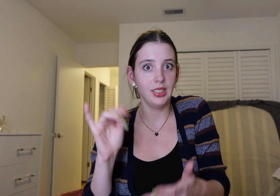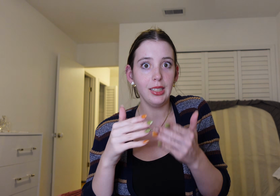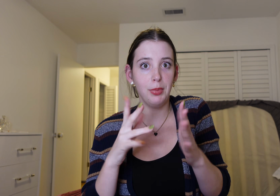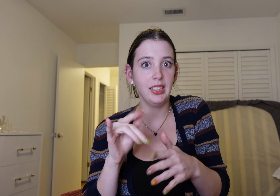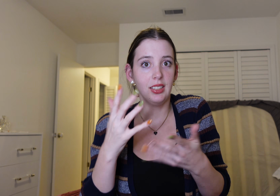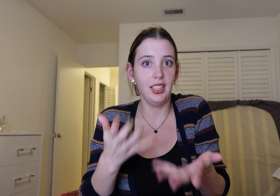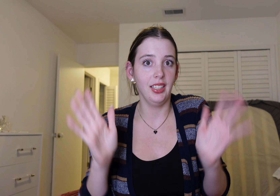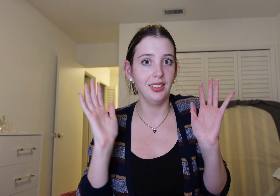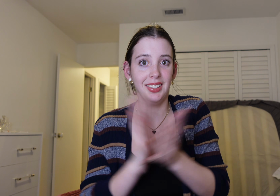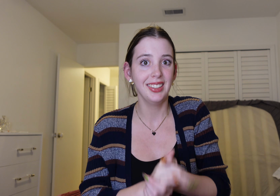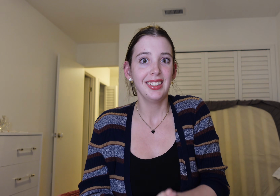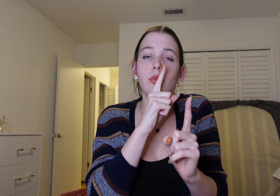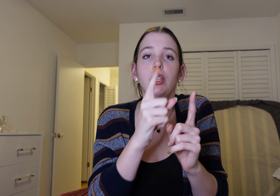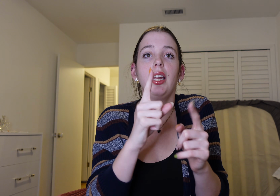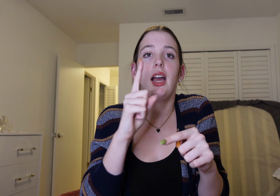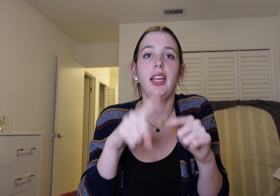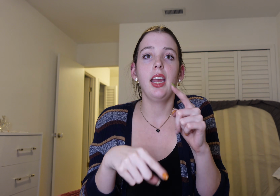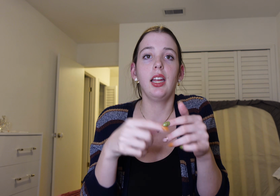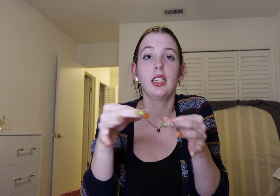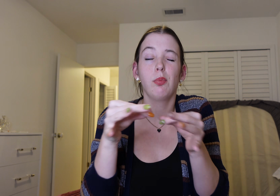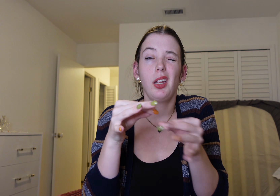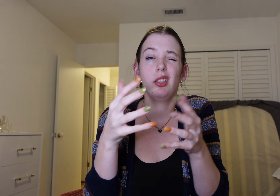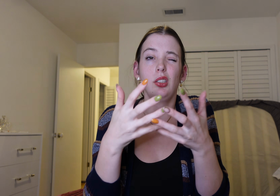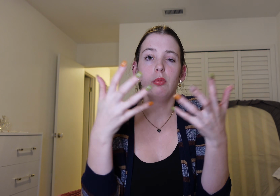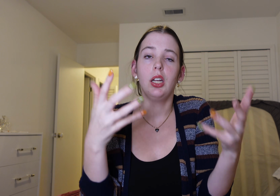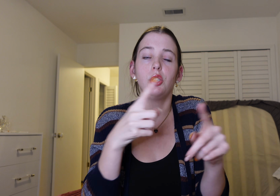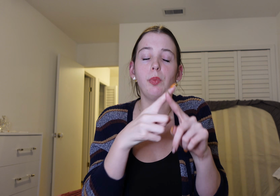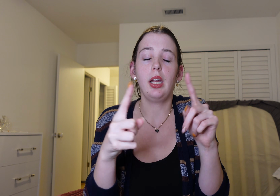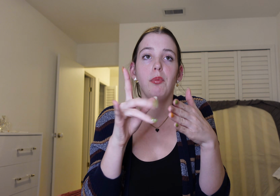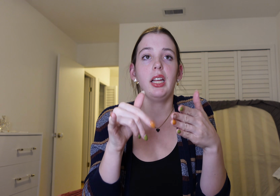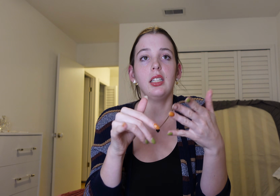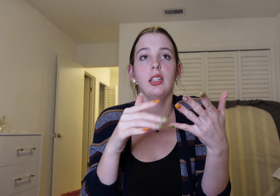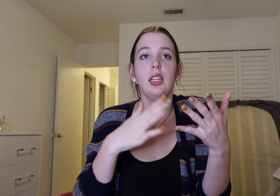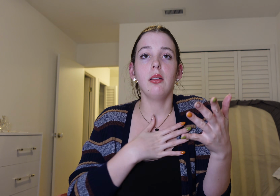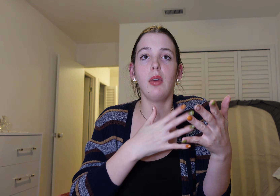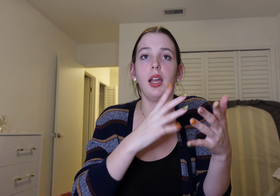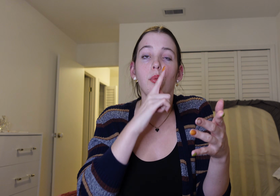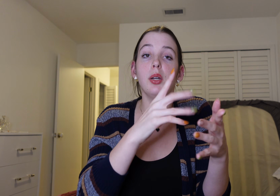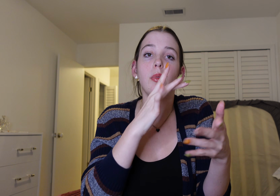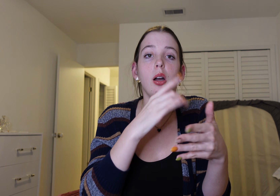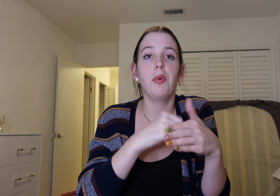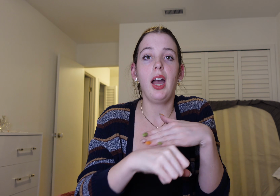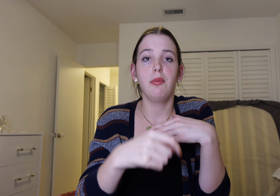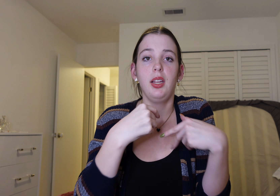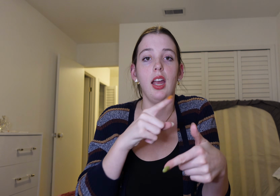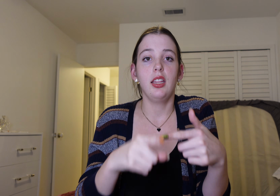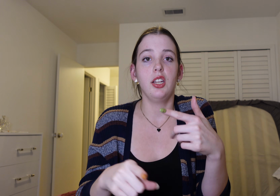that's basically it teally, I can't explain too much but basically my real mom had me and then